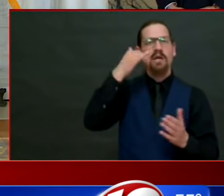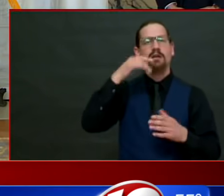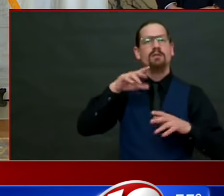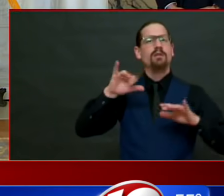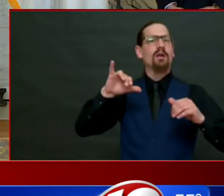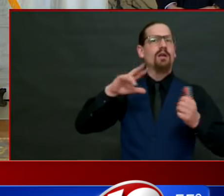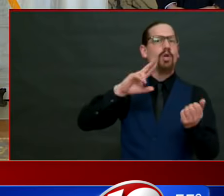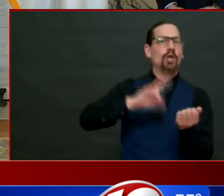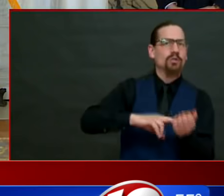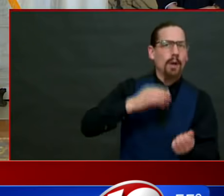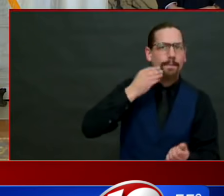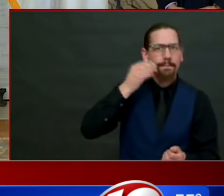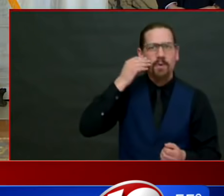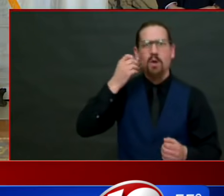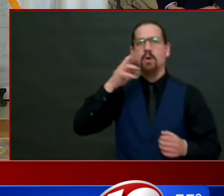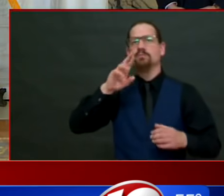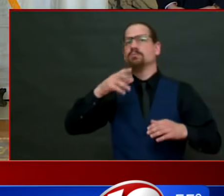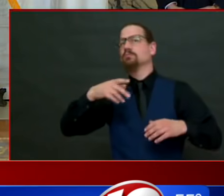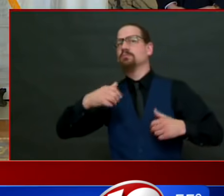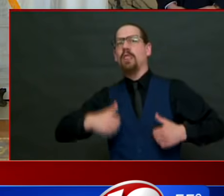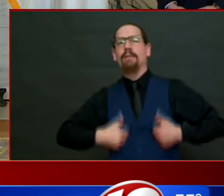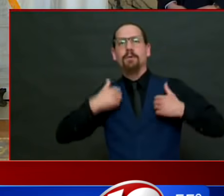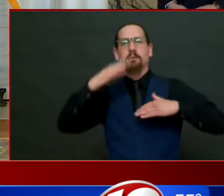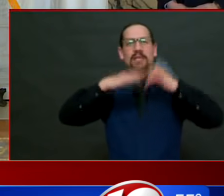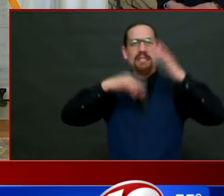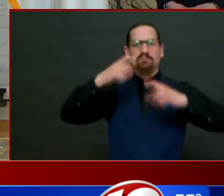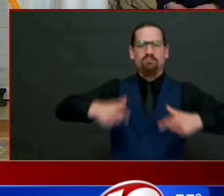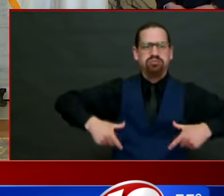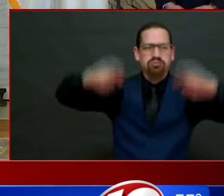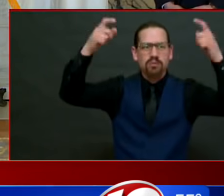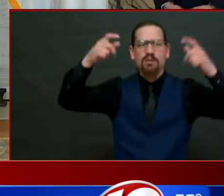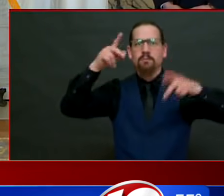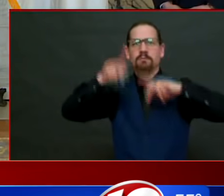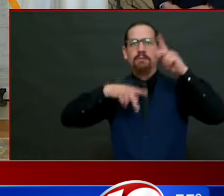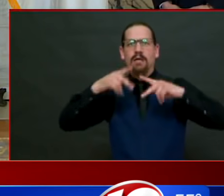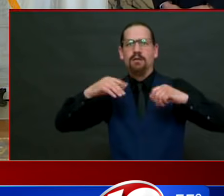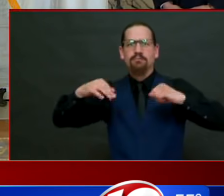SETTINGS. ALL OF THESE SETTINGS WHERE PEOPLE ARE LIKELY TO BE CLOSE